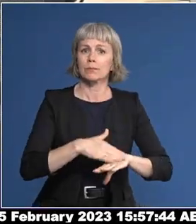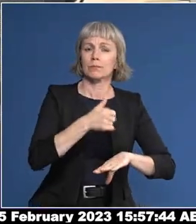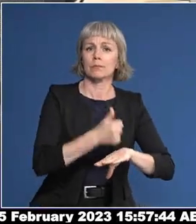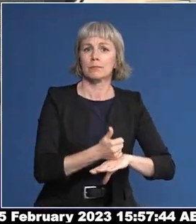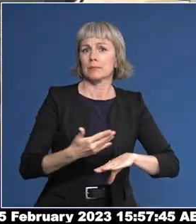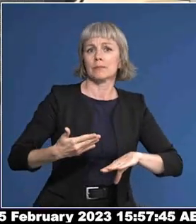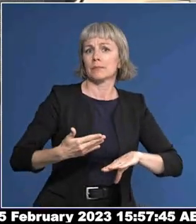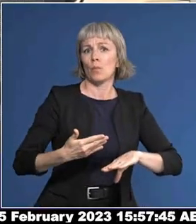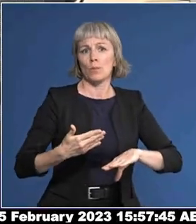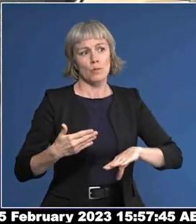Yes.